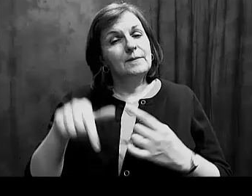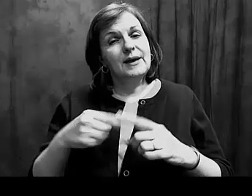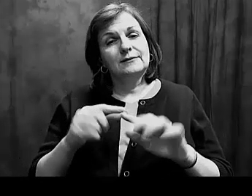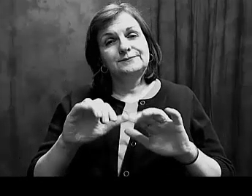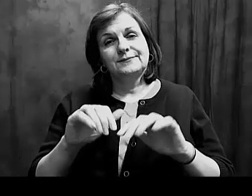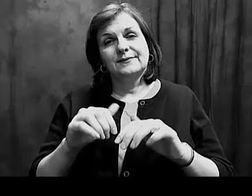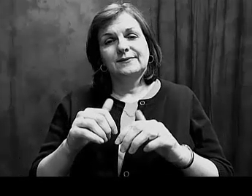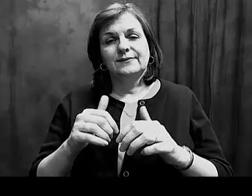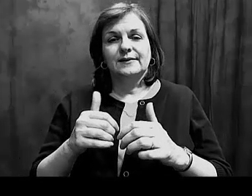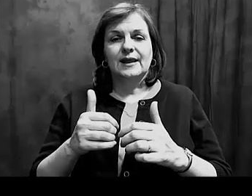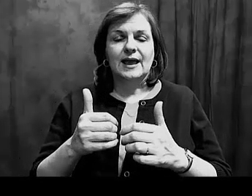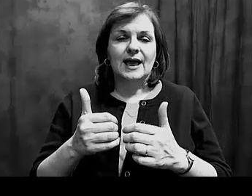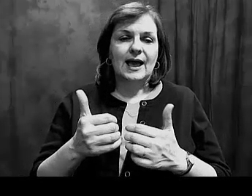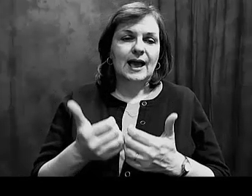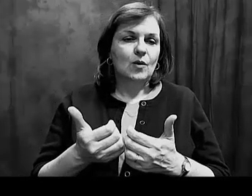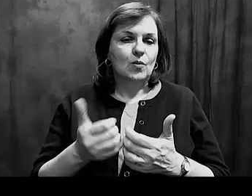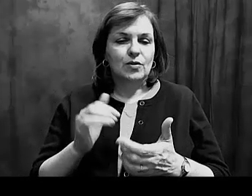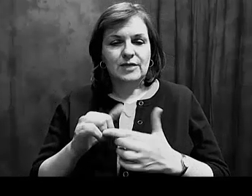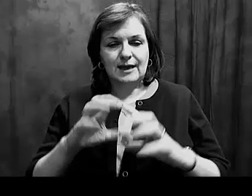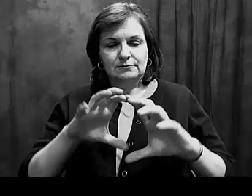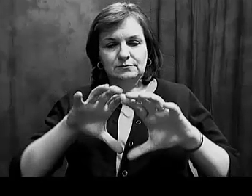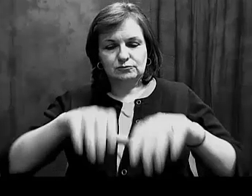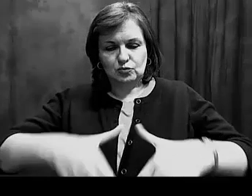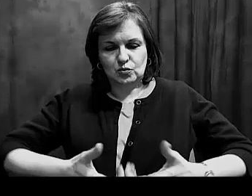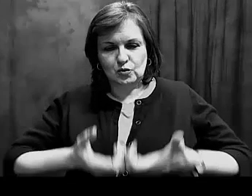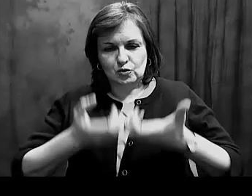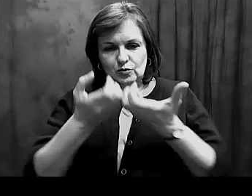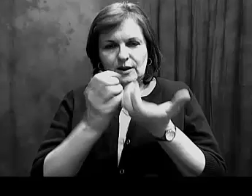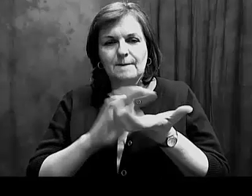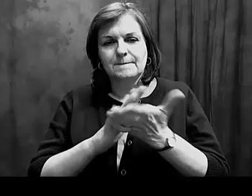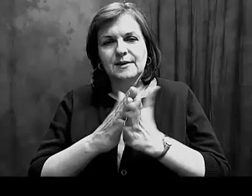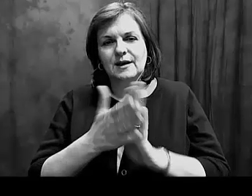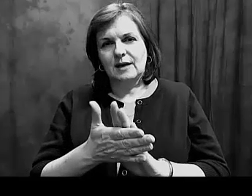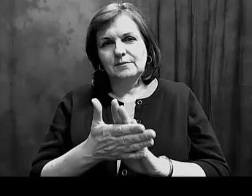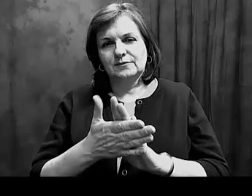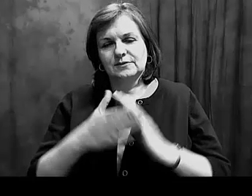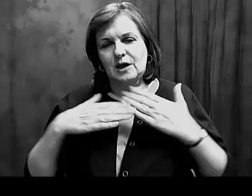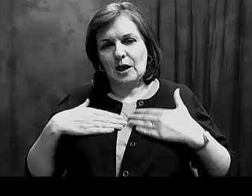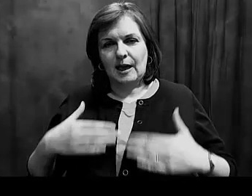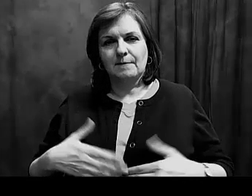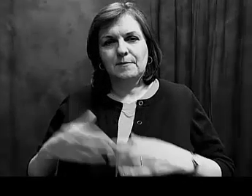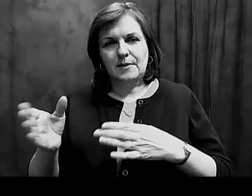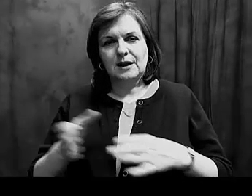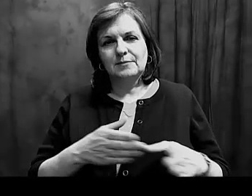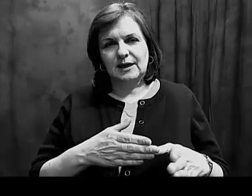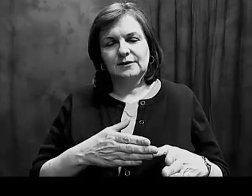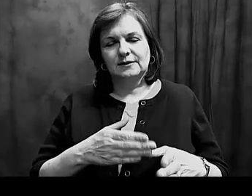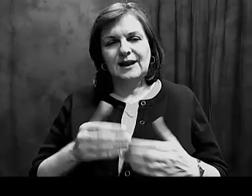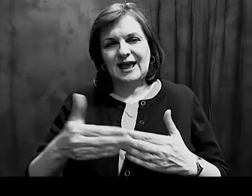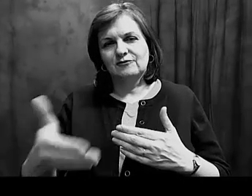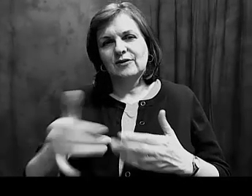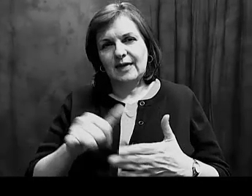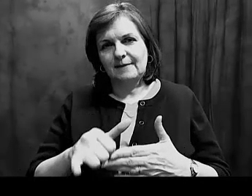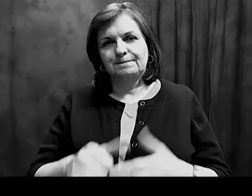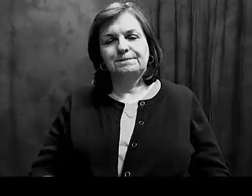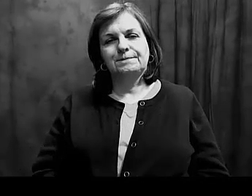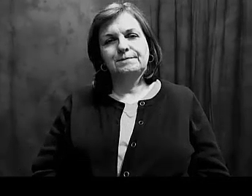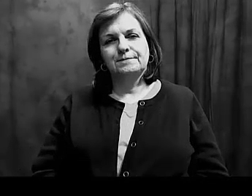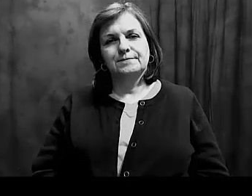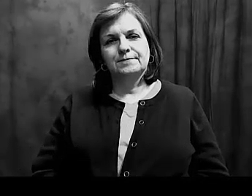we go and then develop into a further body plan from this what we focused on